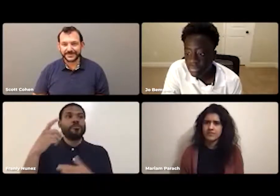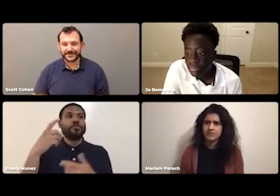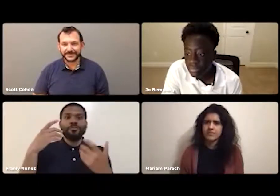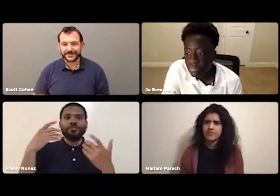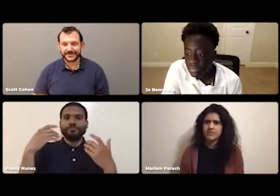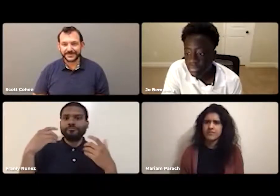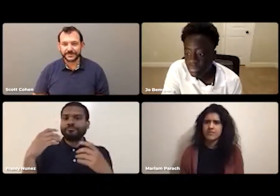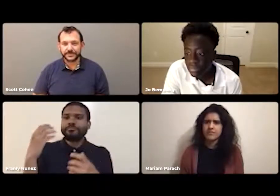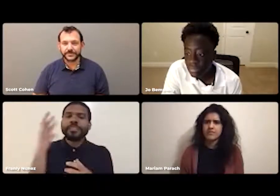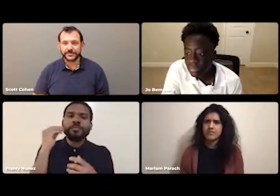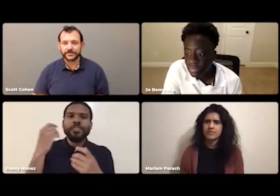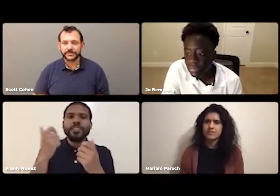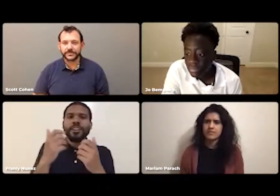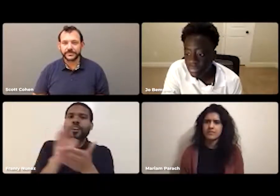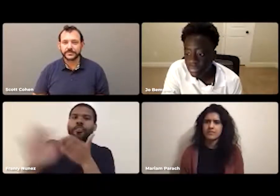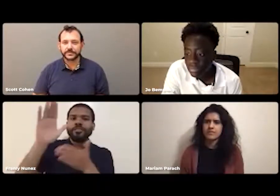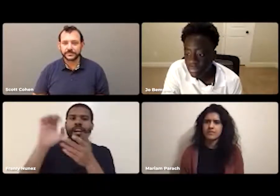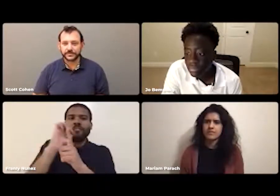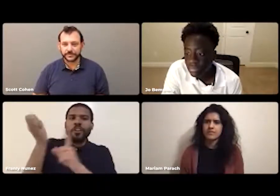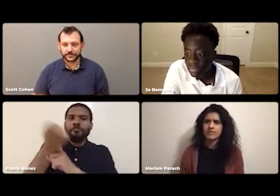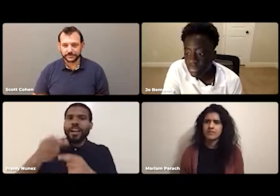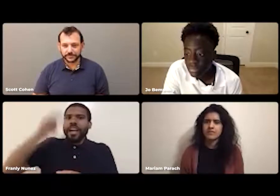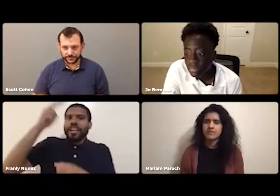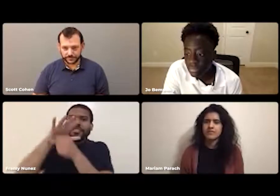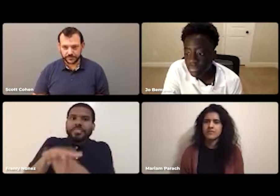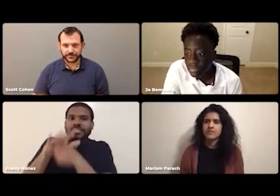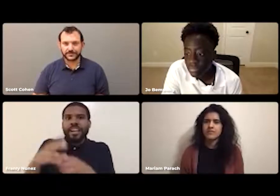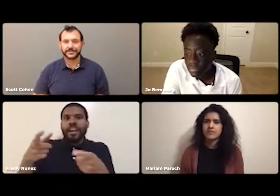But, that's what prepared me for my college days.